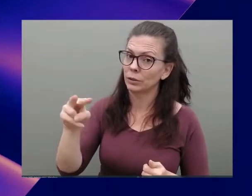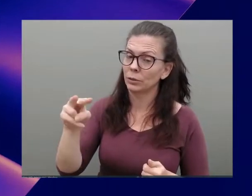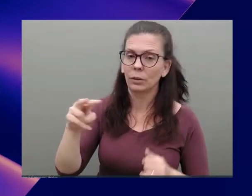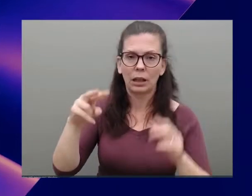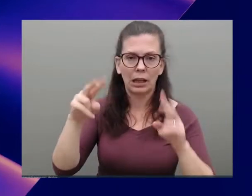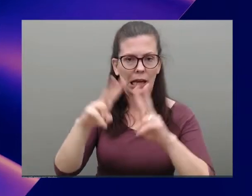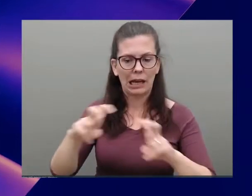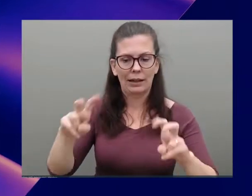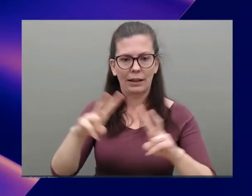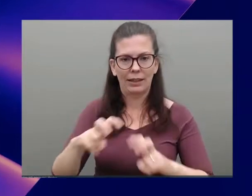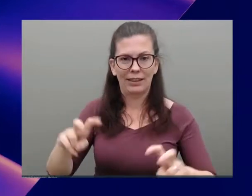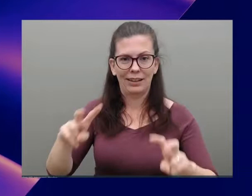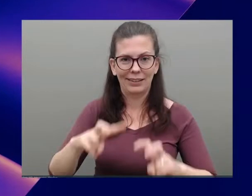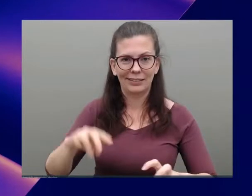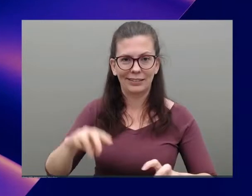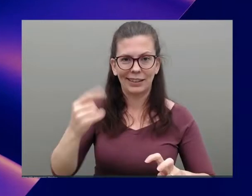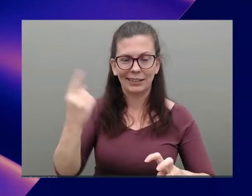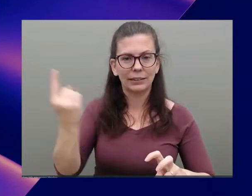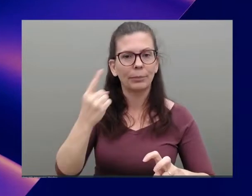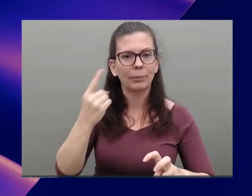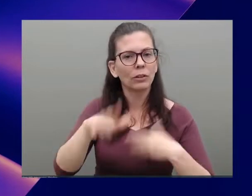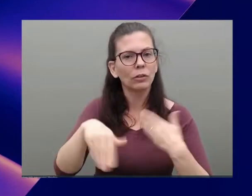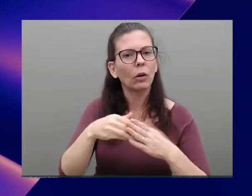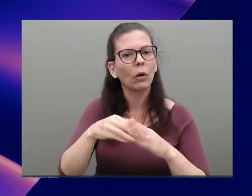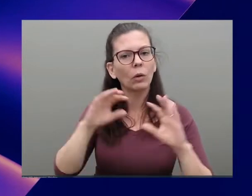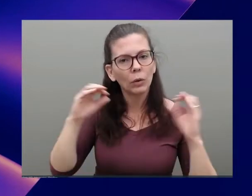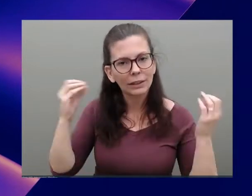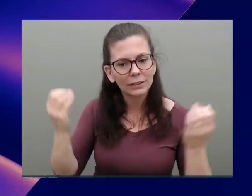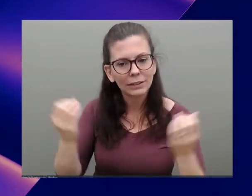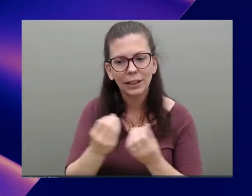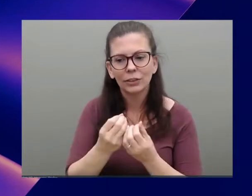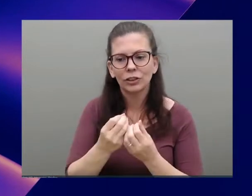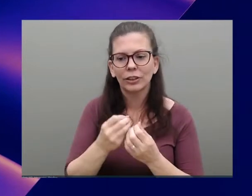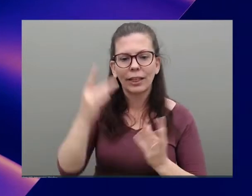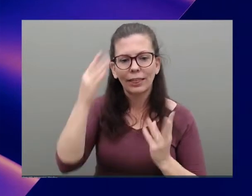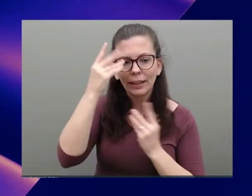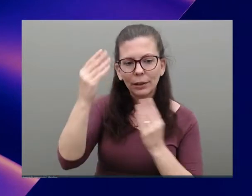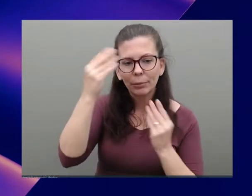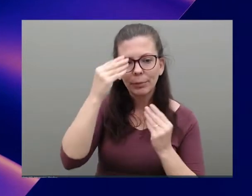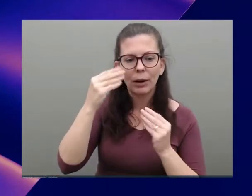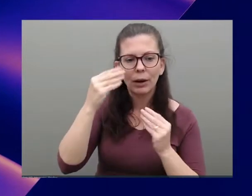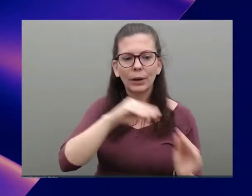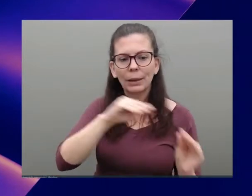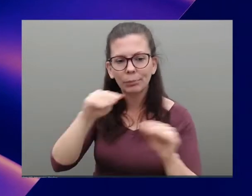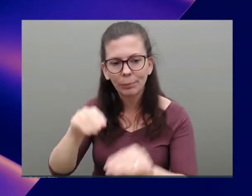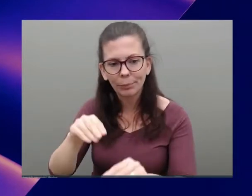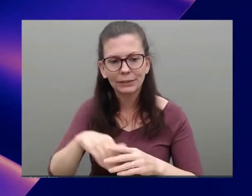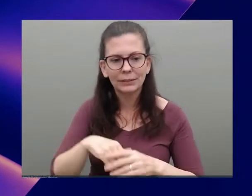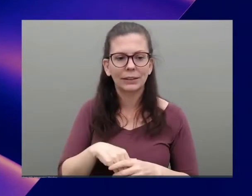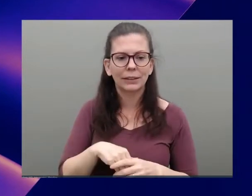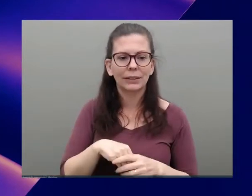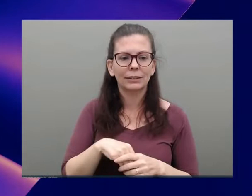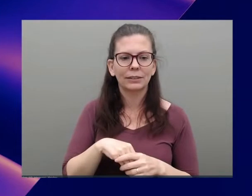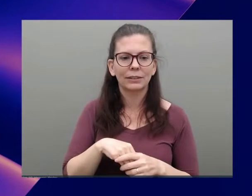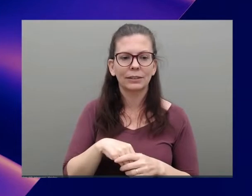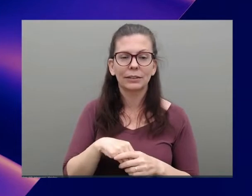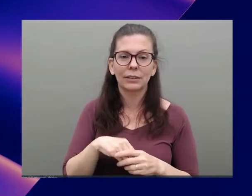that every organization is thinking about implementing. And so, what does that really mean now